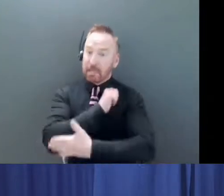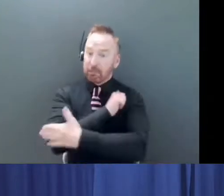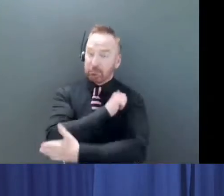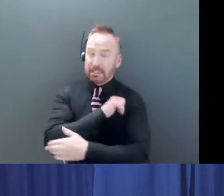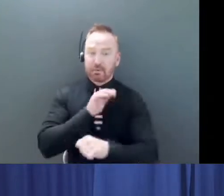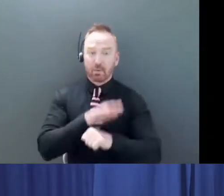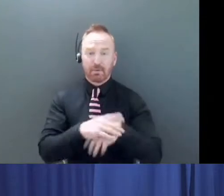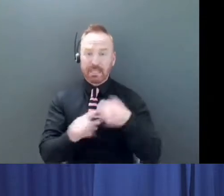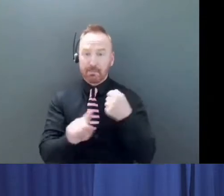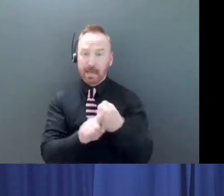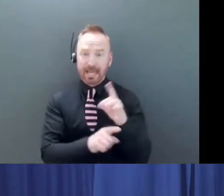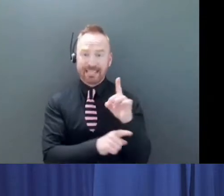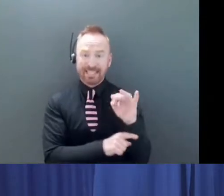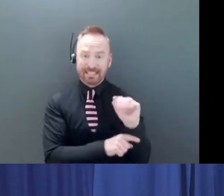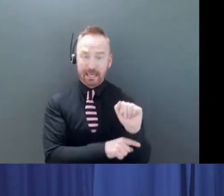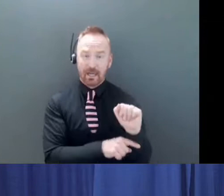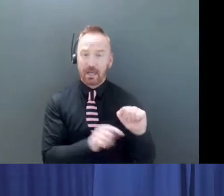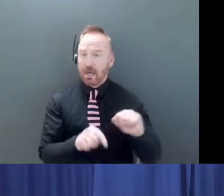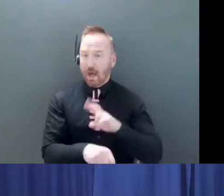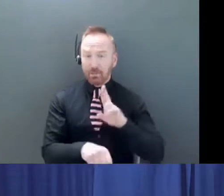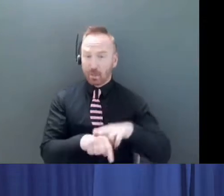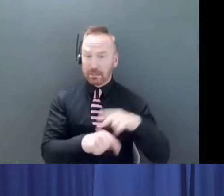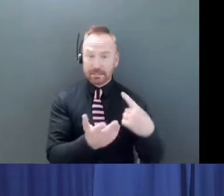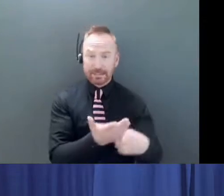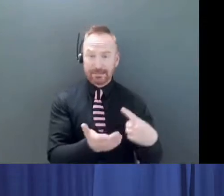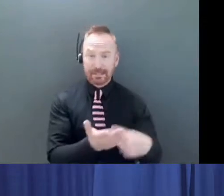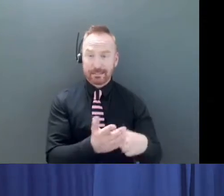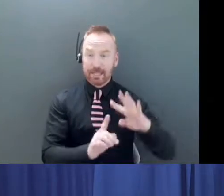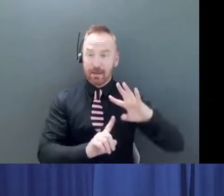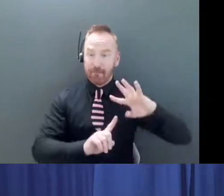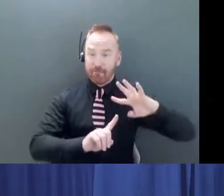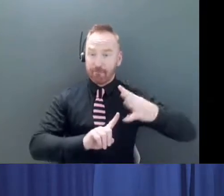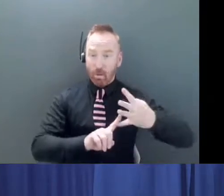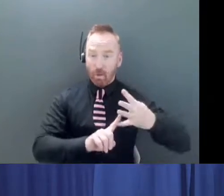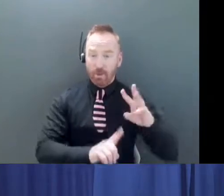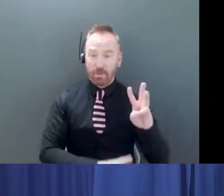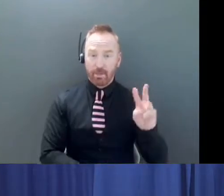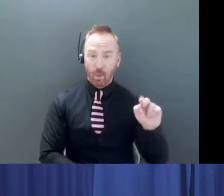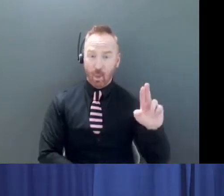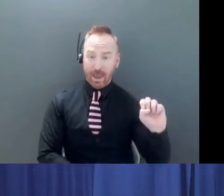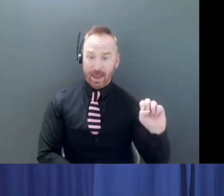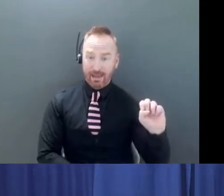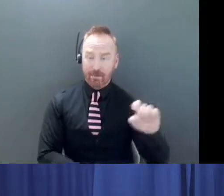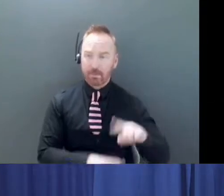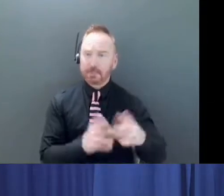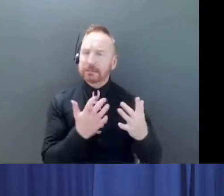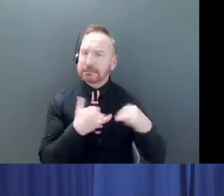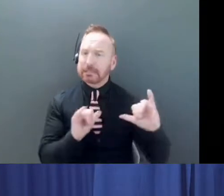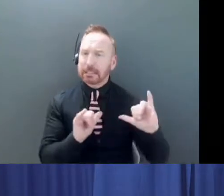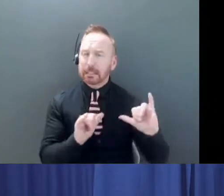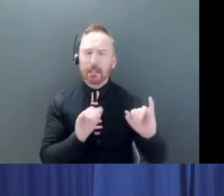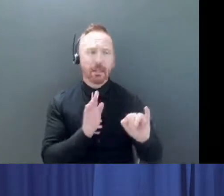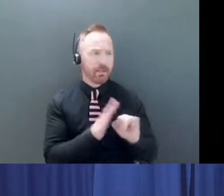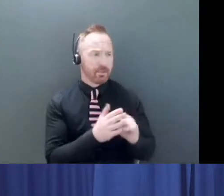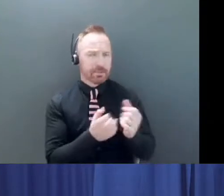fourth wave, we have to realize we still have substantial pockets of low vaccination rates within our population leaving many susceptible.